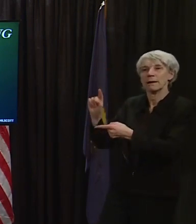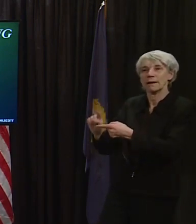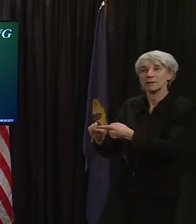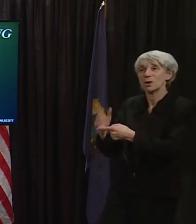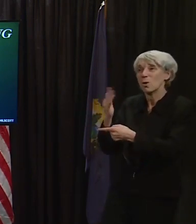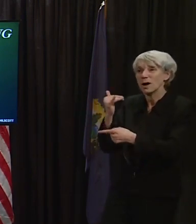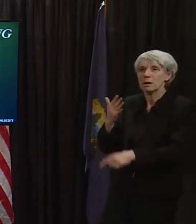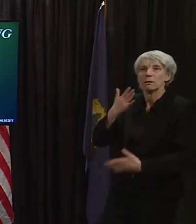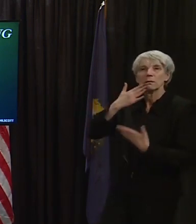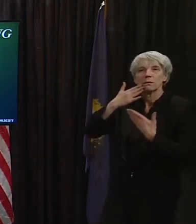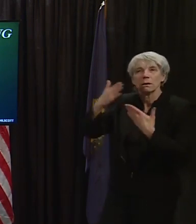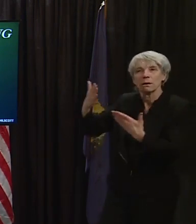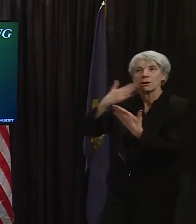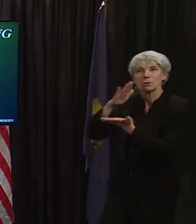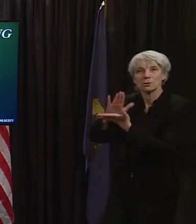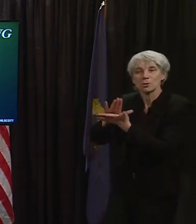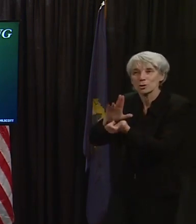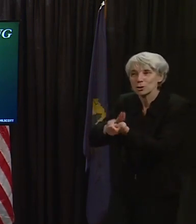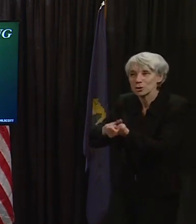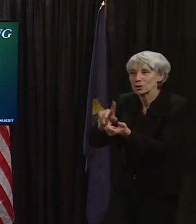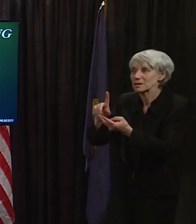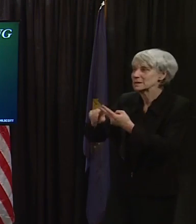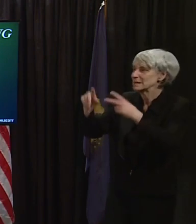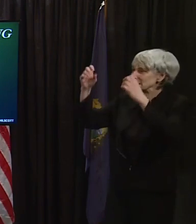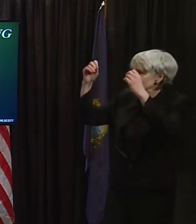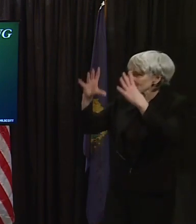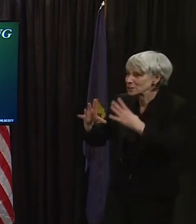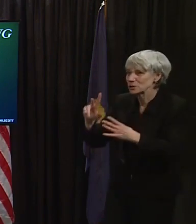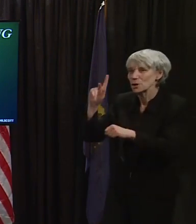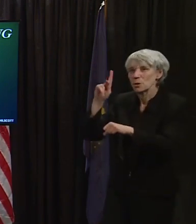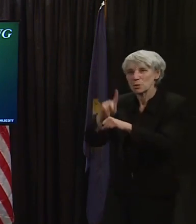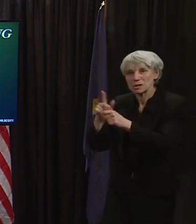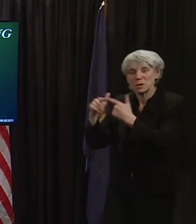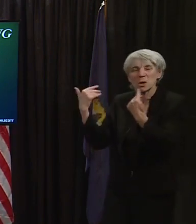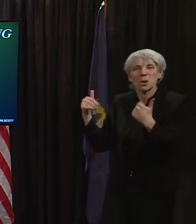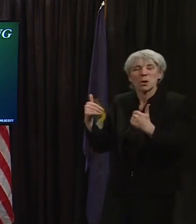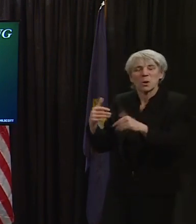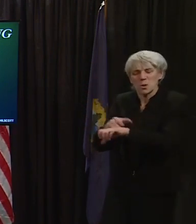of school nurses, educators, and administrators. Covid has put stress on